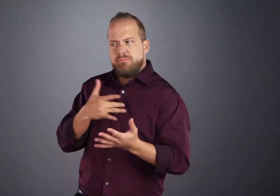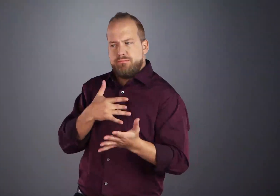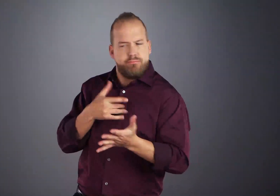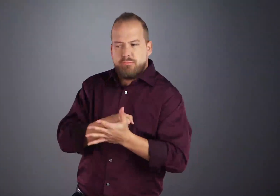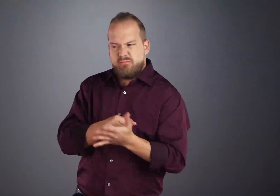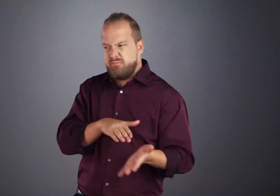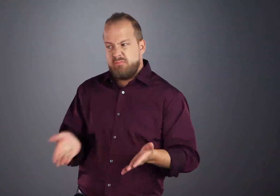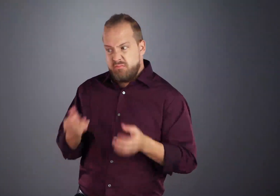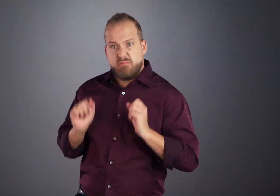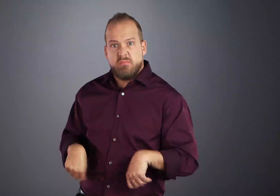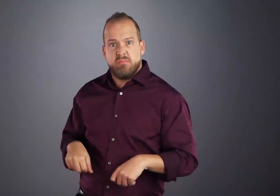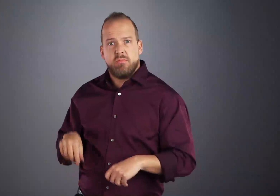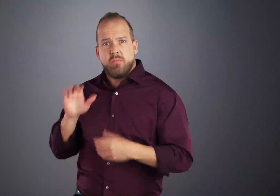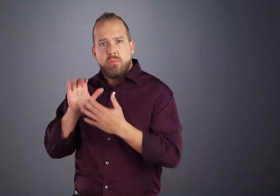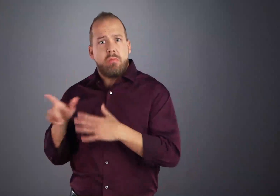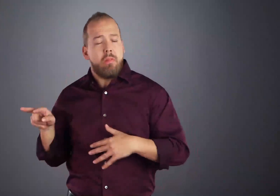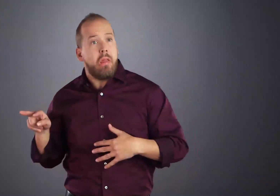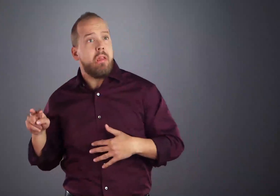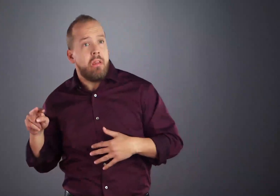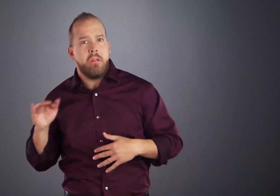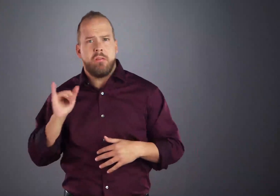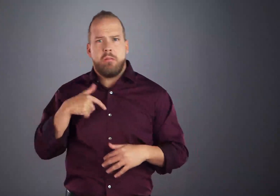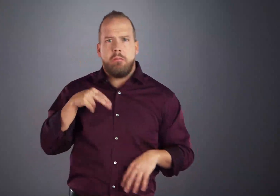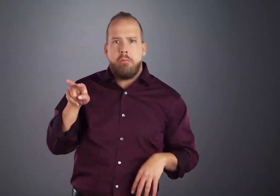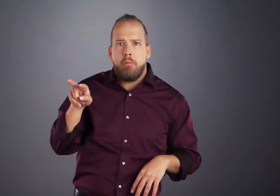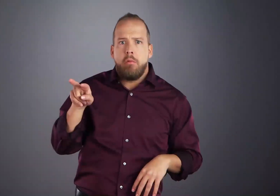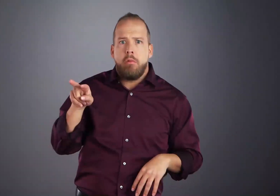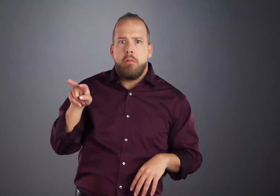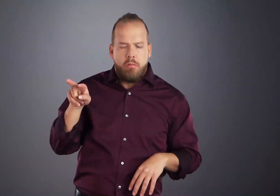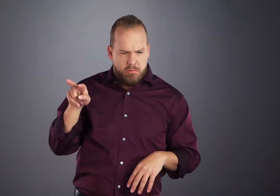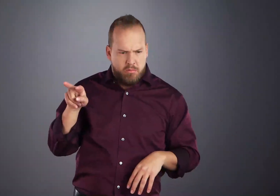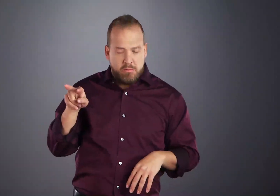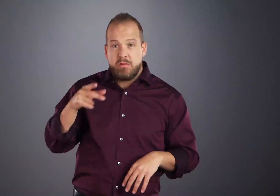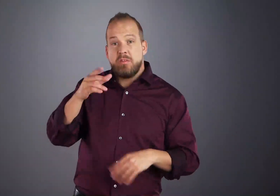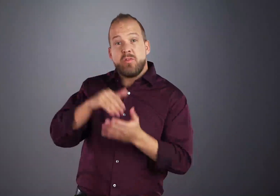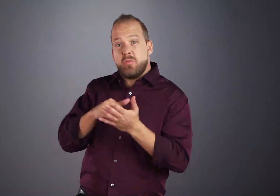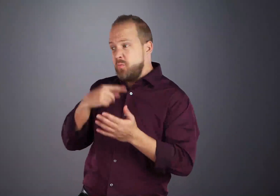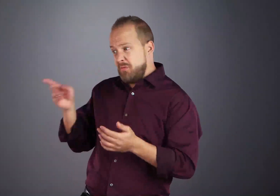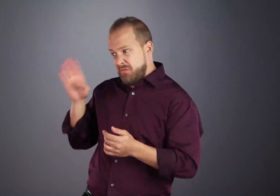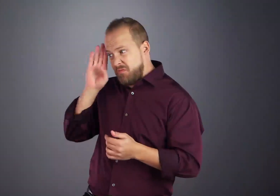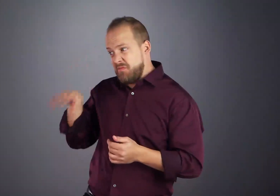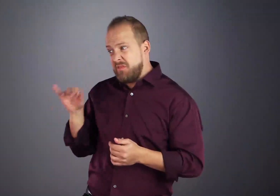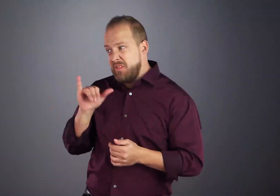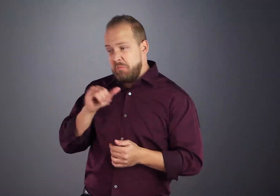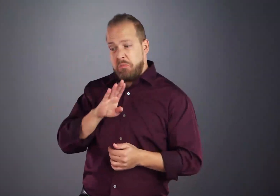or I would develop a wet brain, perhaps within a year.